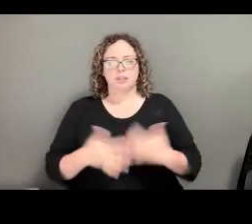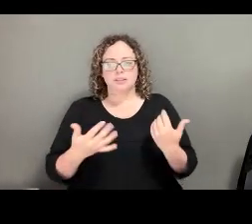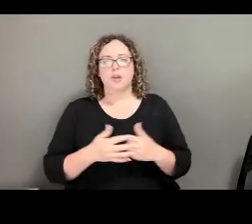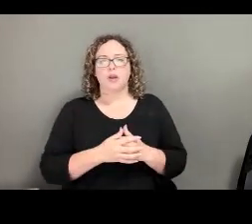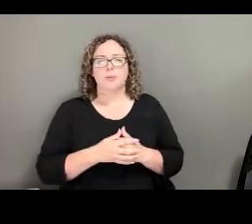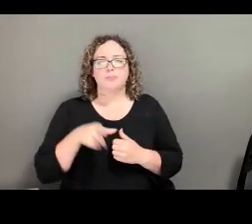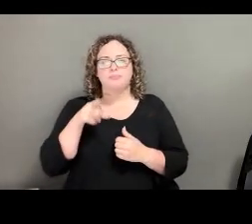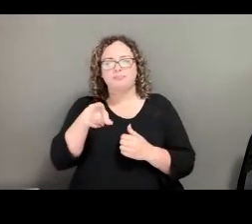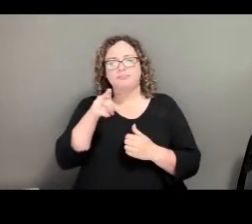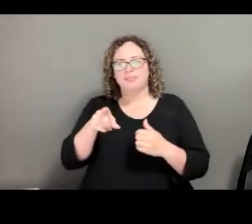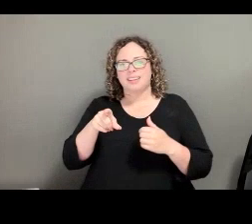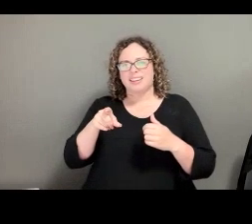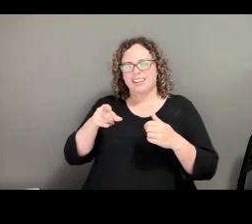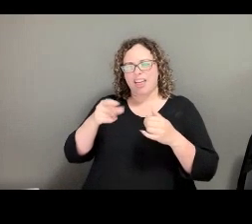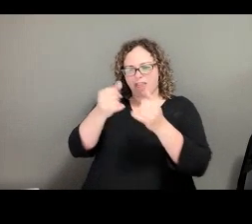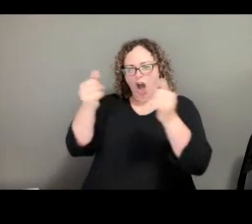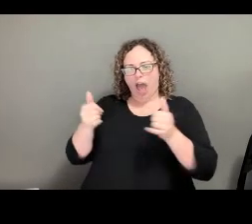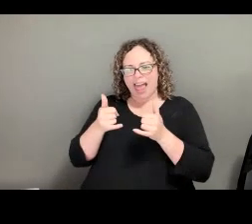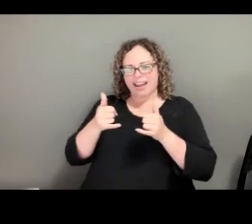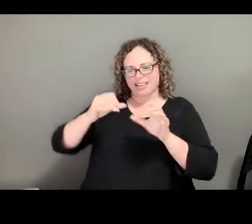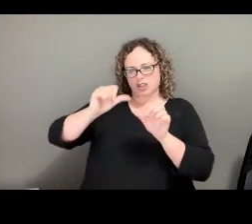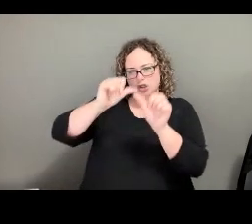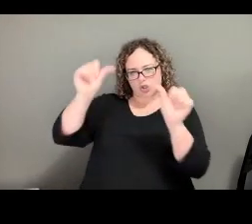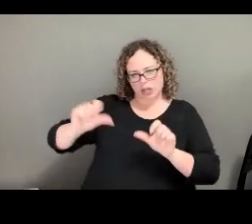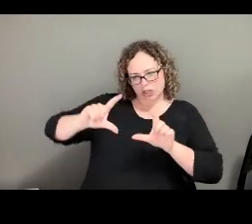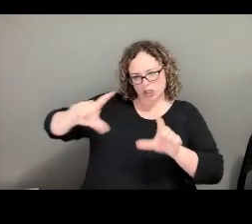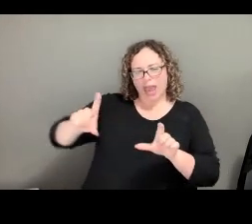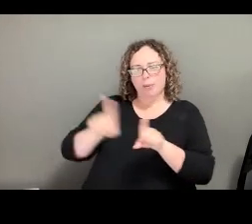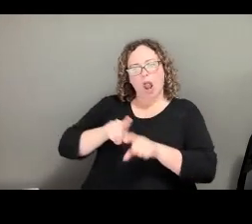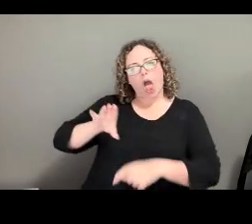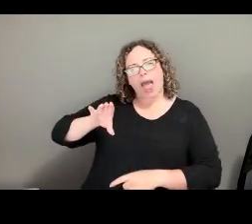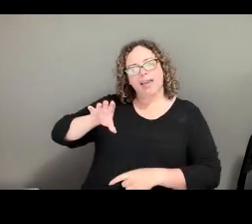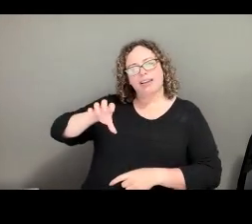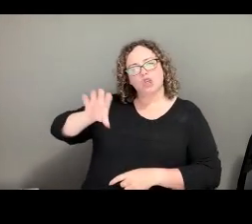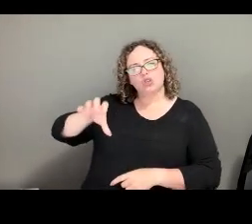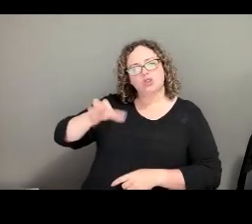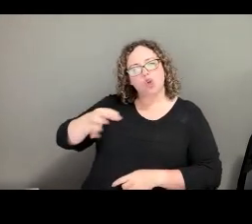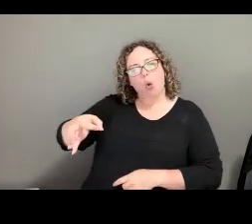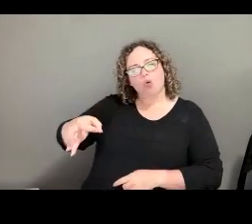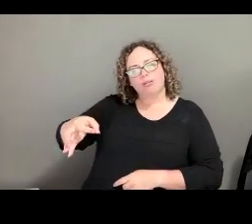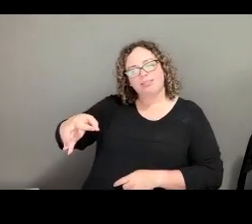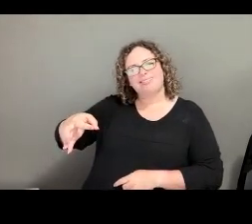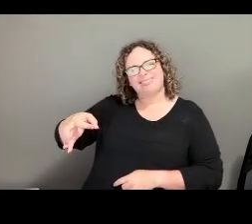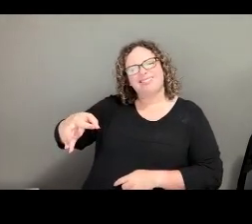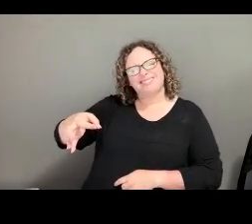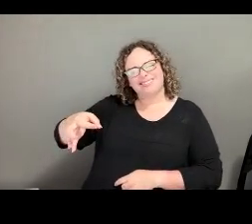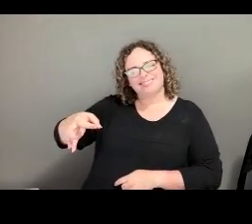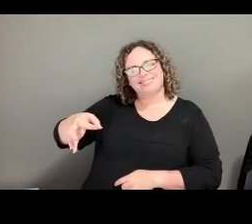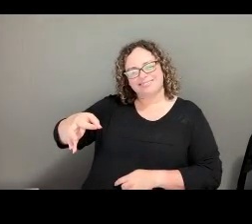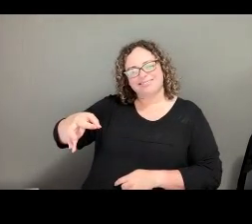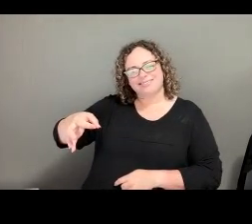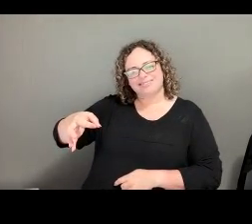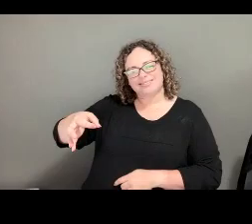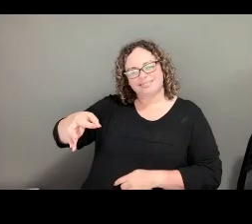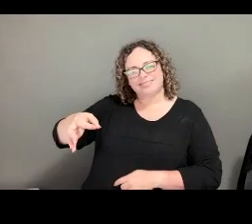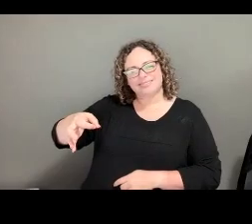So that's a, thing that has in common with the crab. I was lucky enough to live on Christmas Island for a few years,